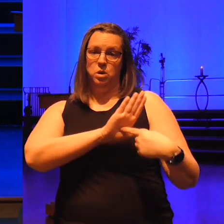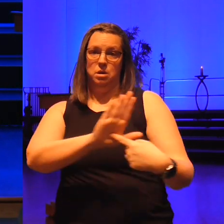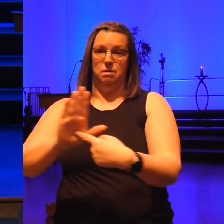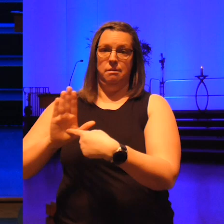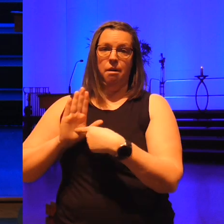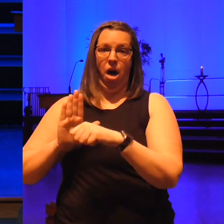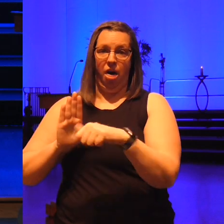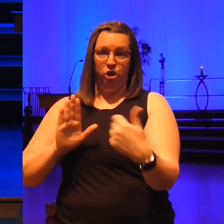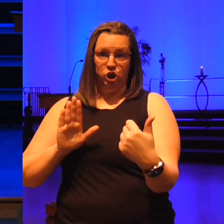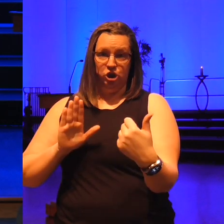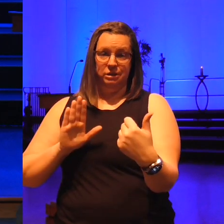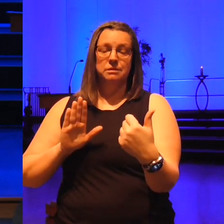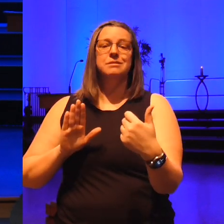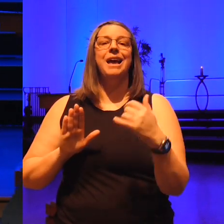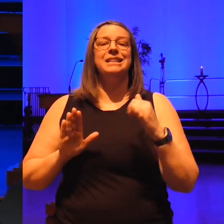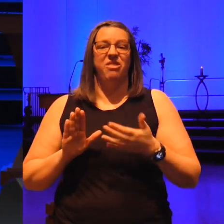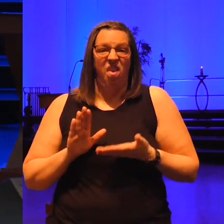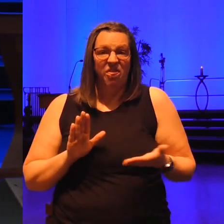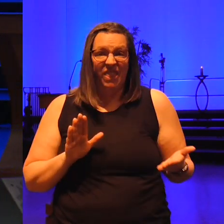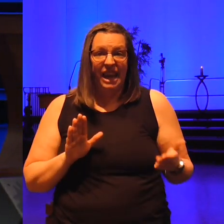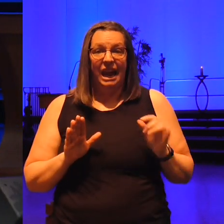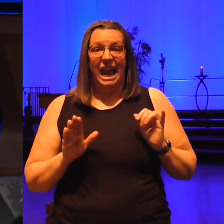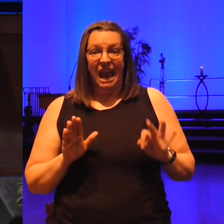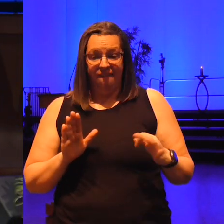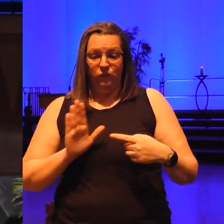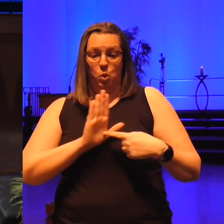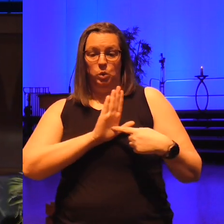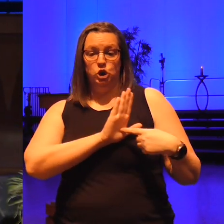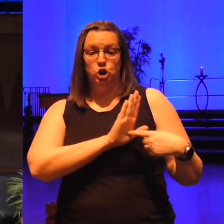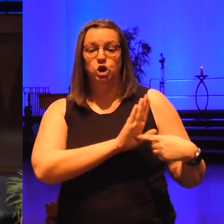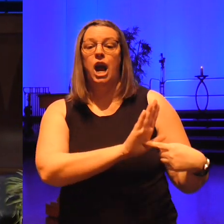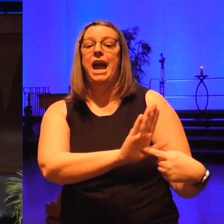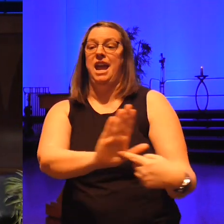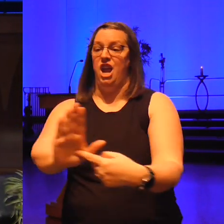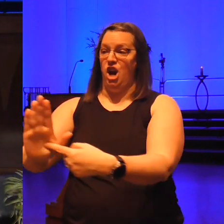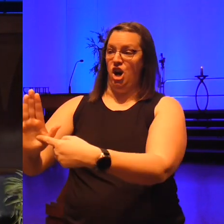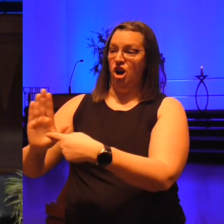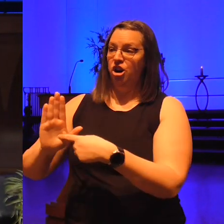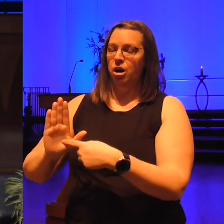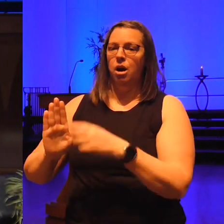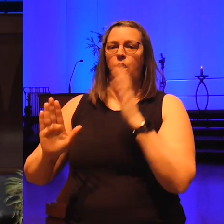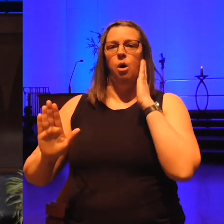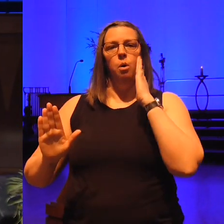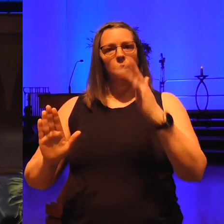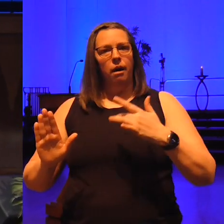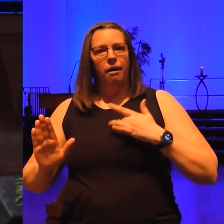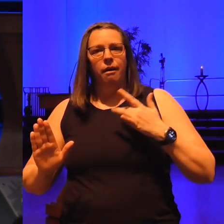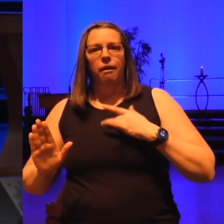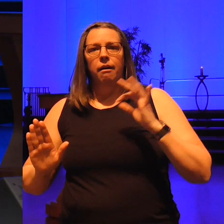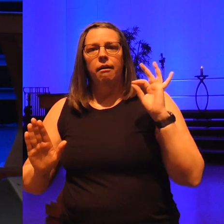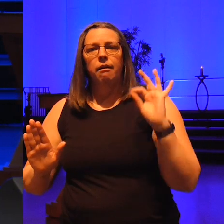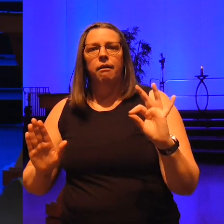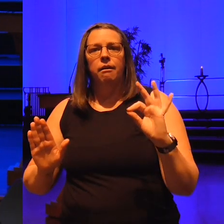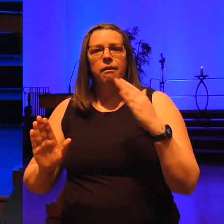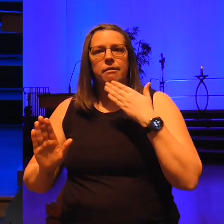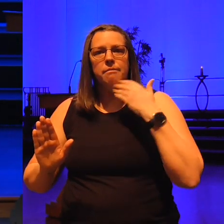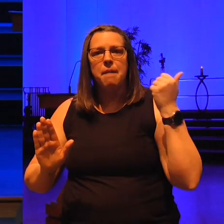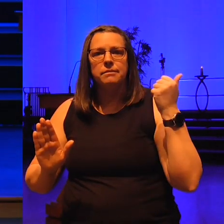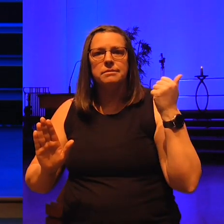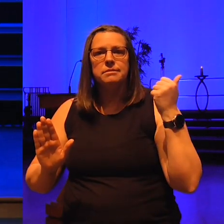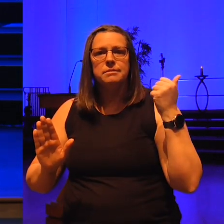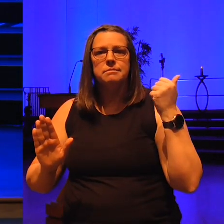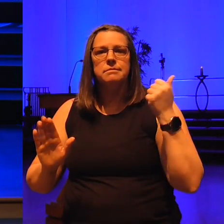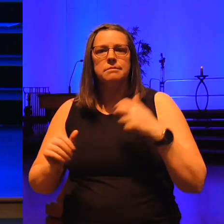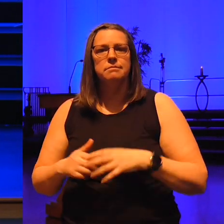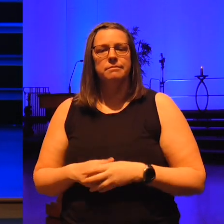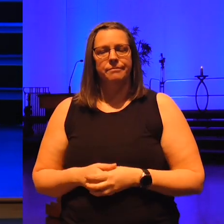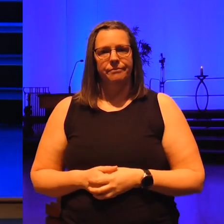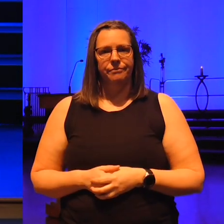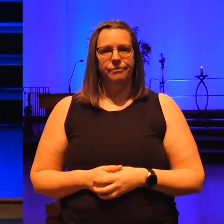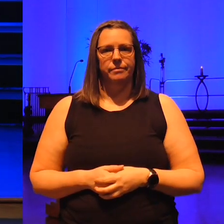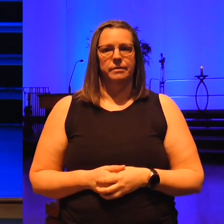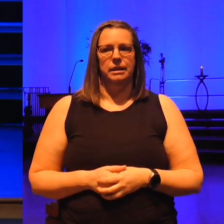thing that if you shared it would resonate the most when we increase that awareness of our flaws